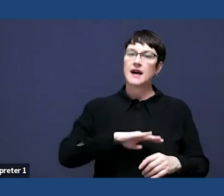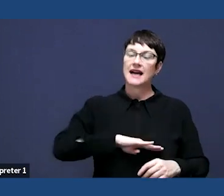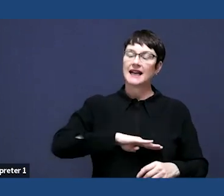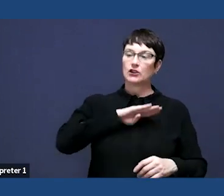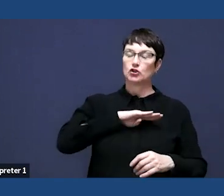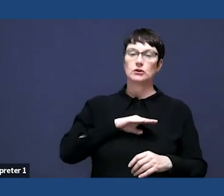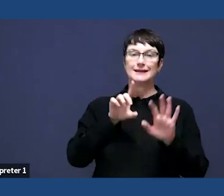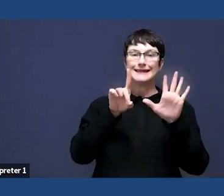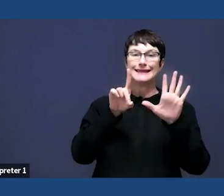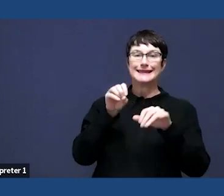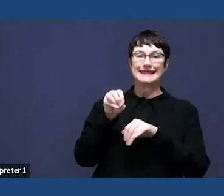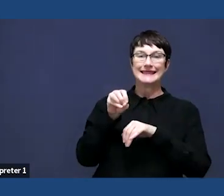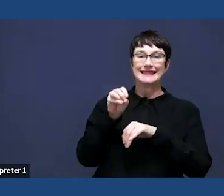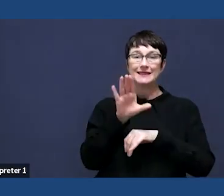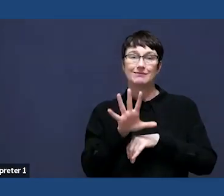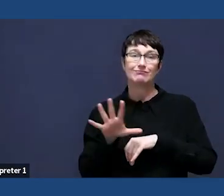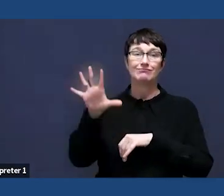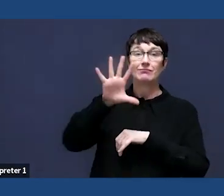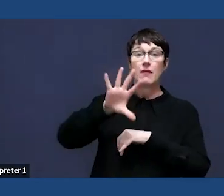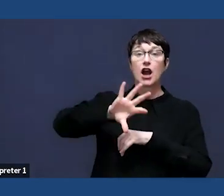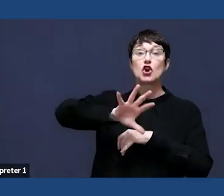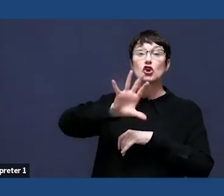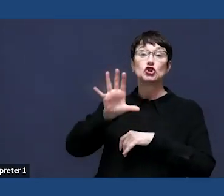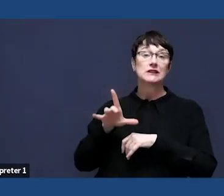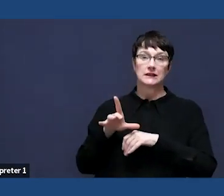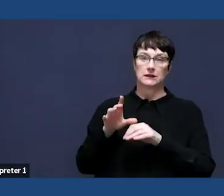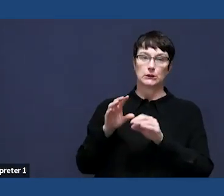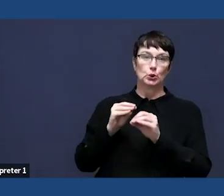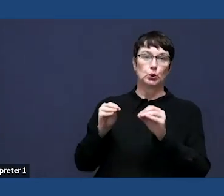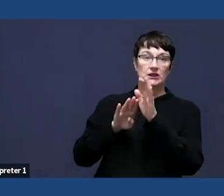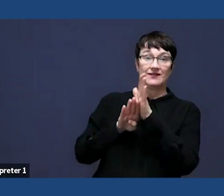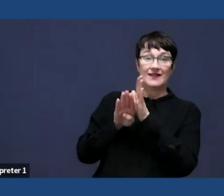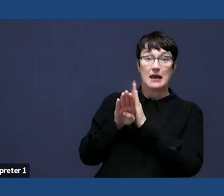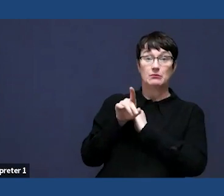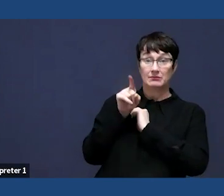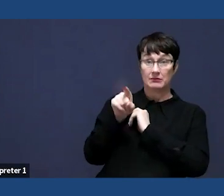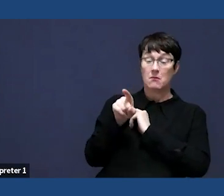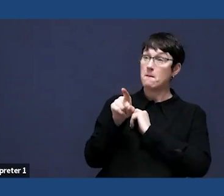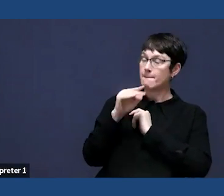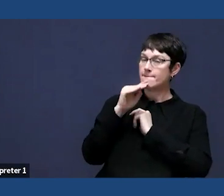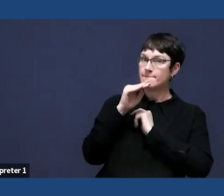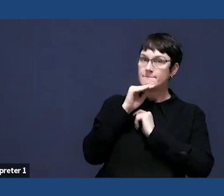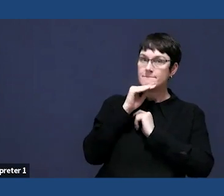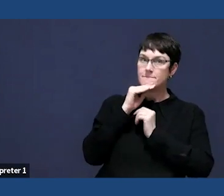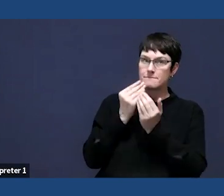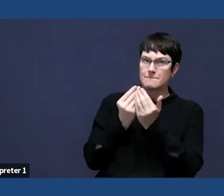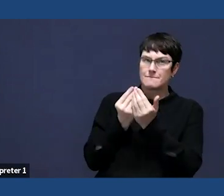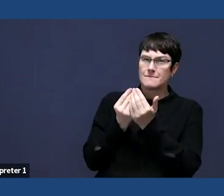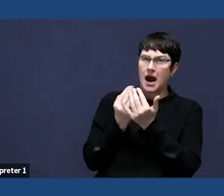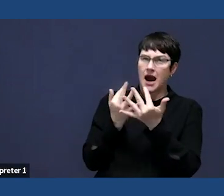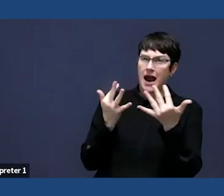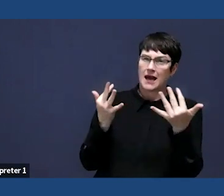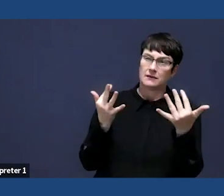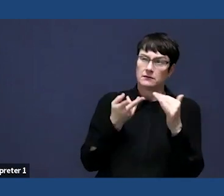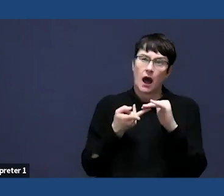Just to flag this is particularly important as we think about how the world is developing as a whole.